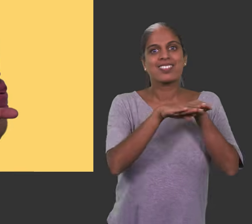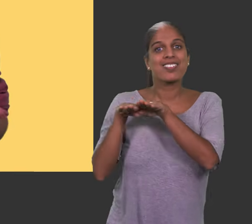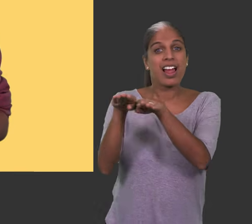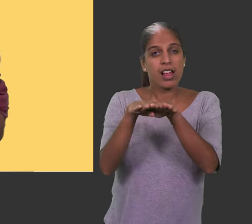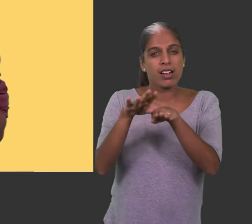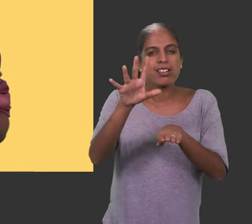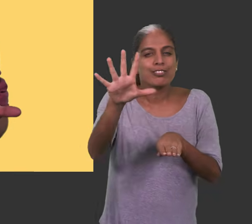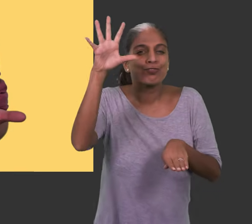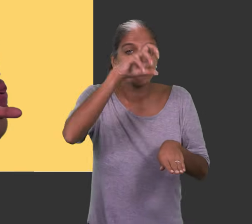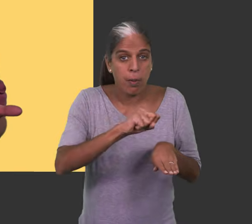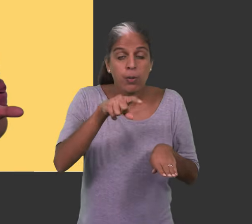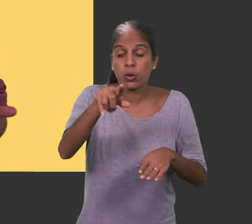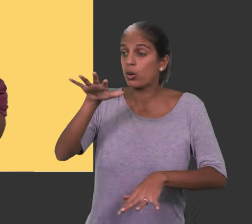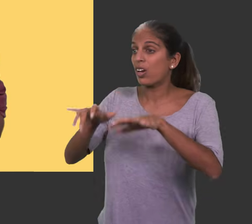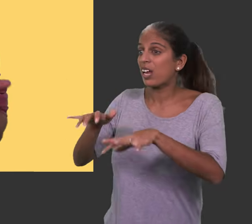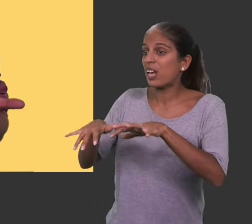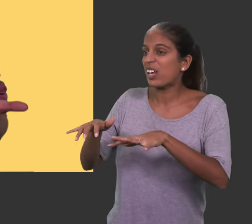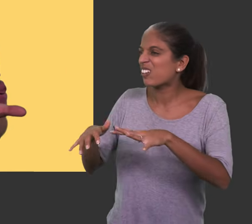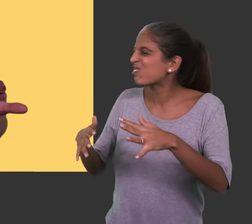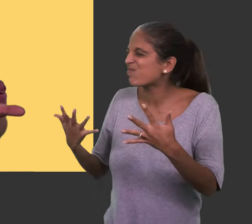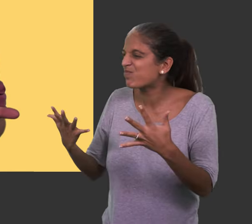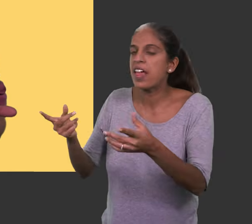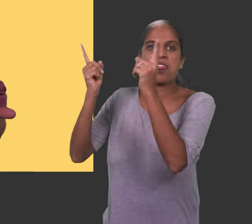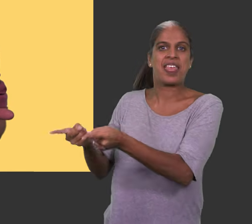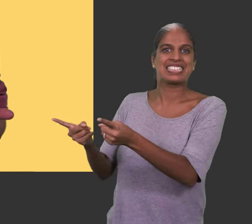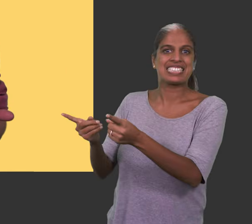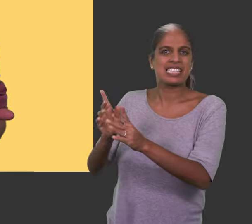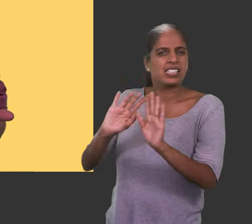People do change and so it is possible to do better next time.